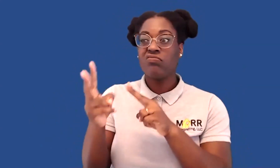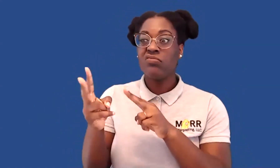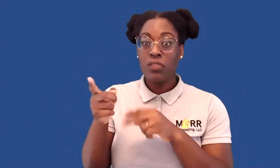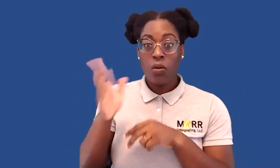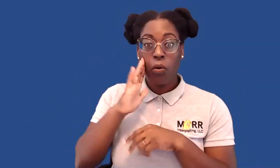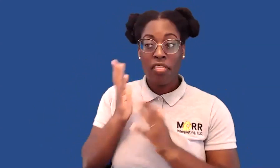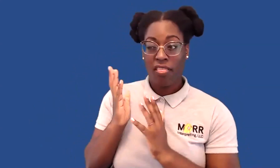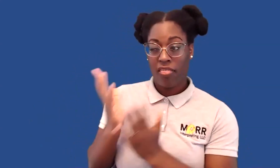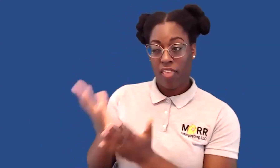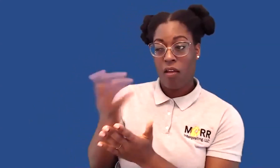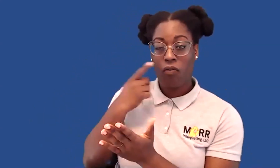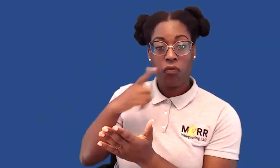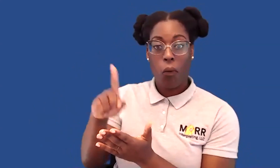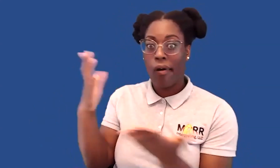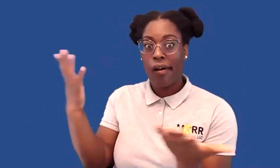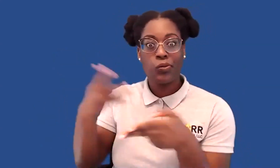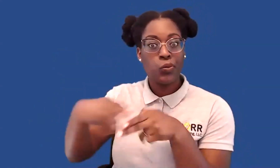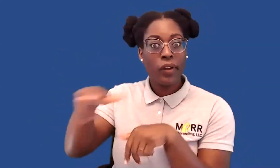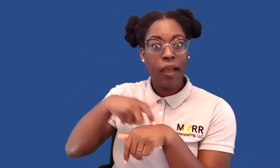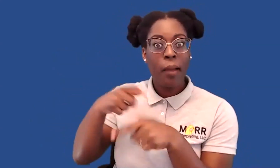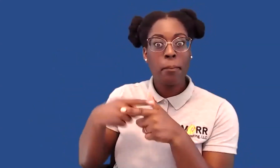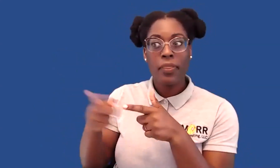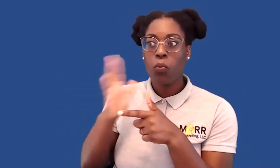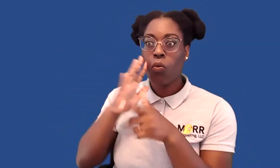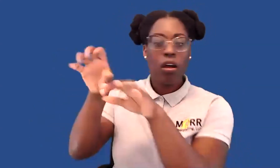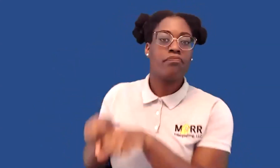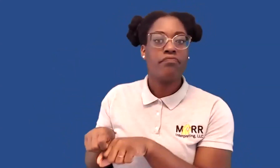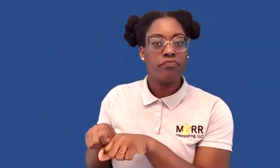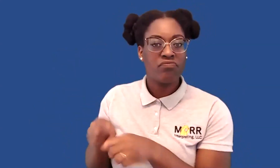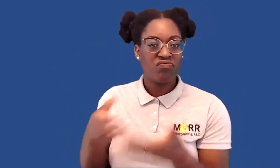might be something to consider, whether asynchronous or synchronous.